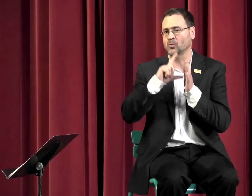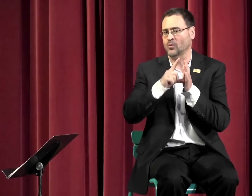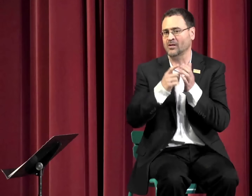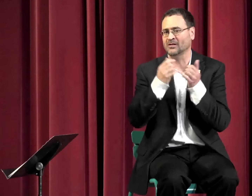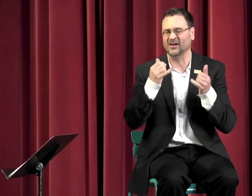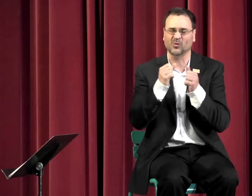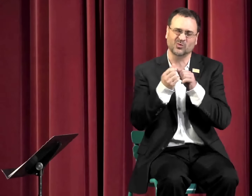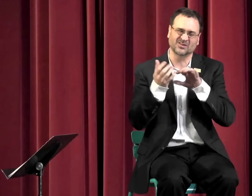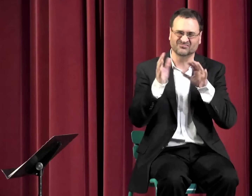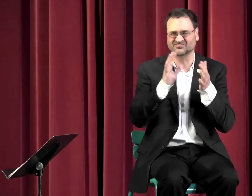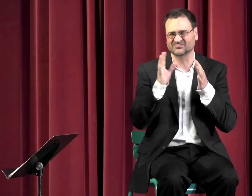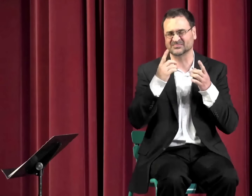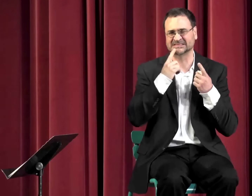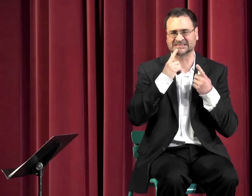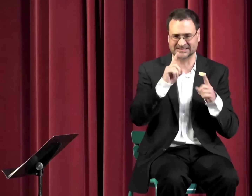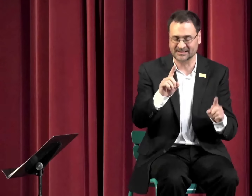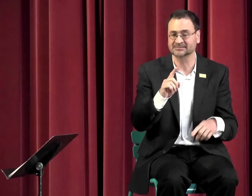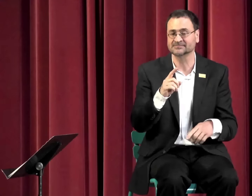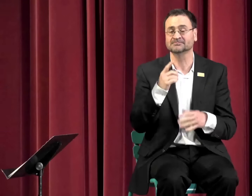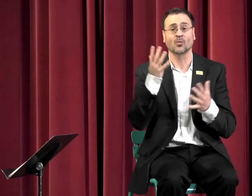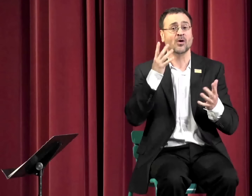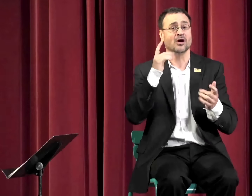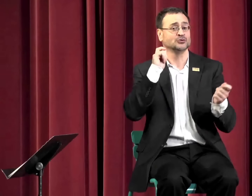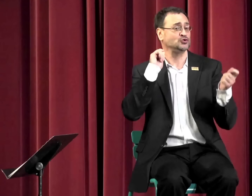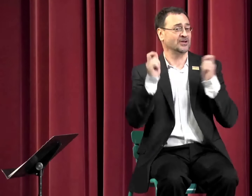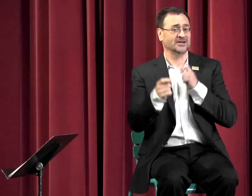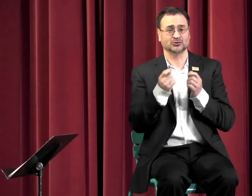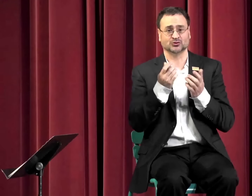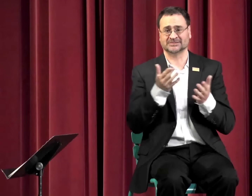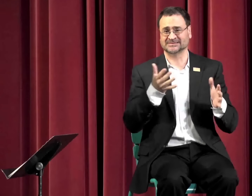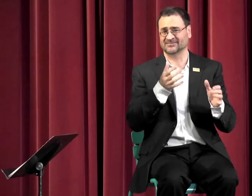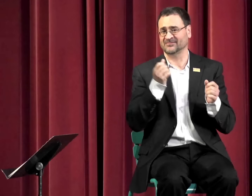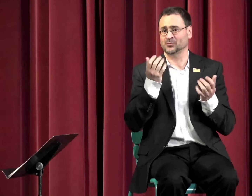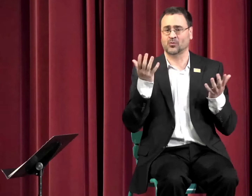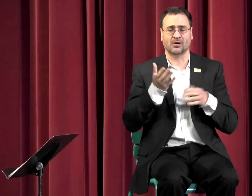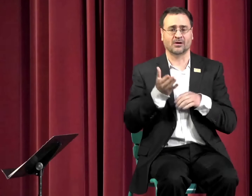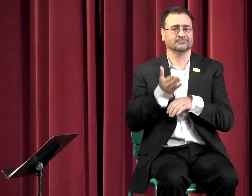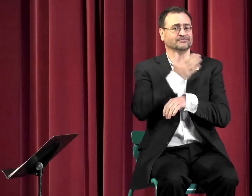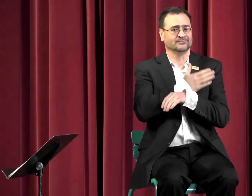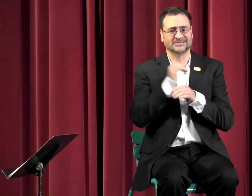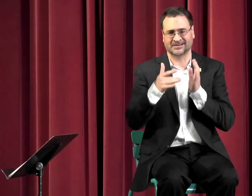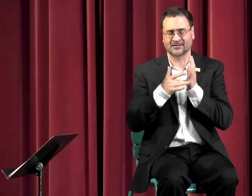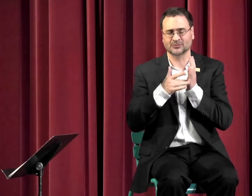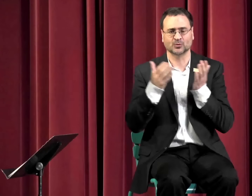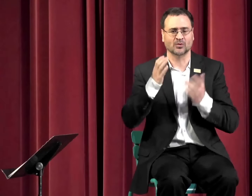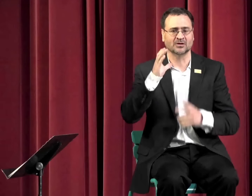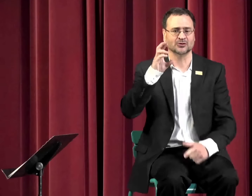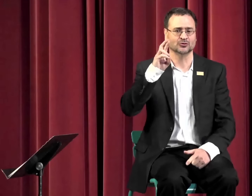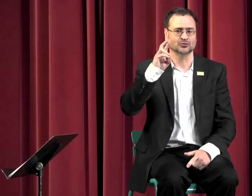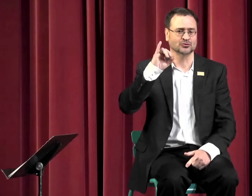And they have done so to some extent. Some things that are changing are improvements and technology.